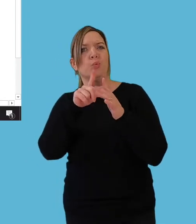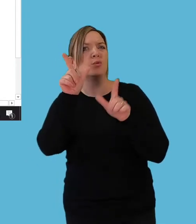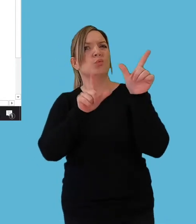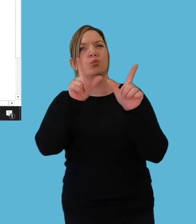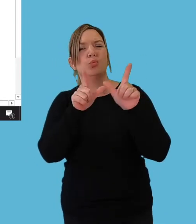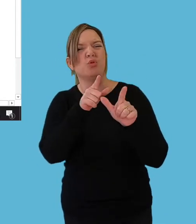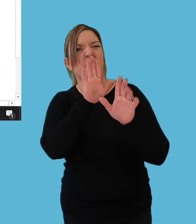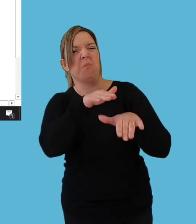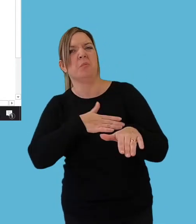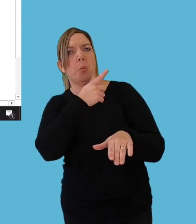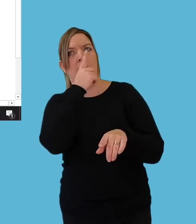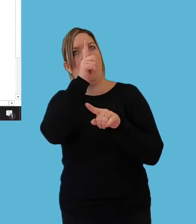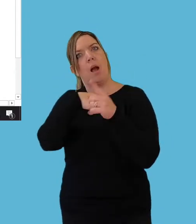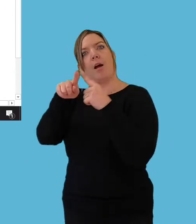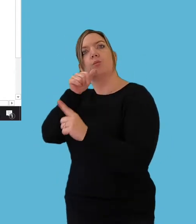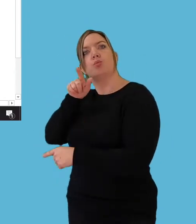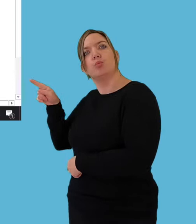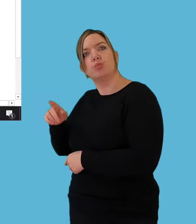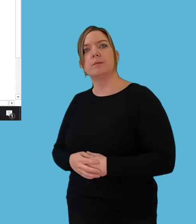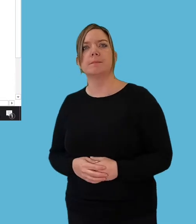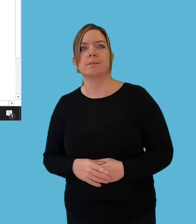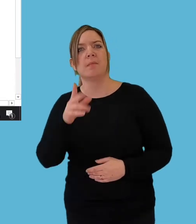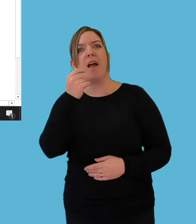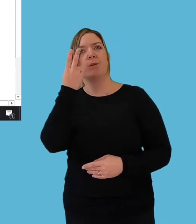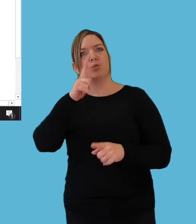So there's two ways to access the Moodle page when it's sent to you in an email,